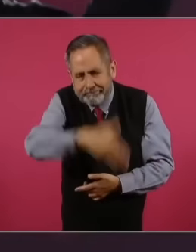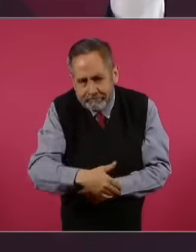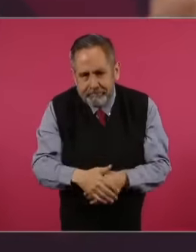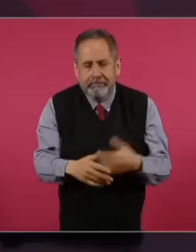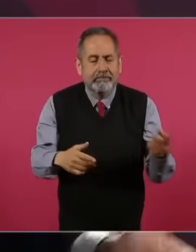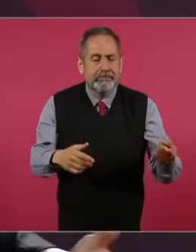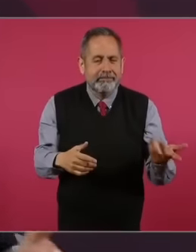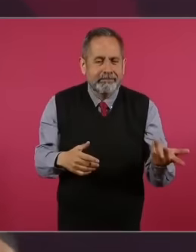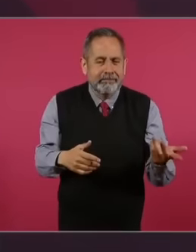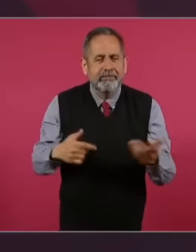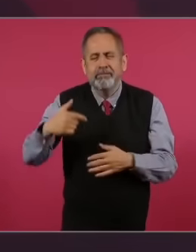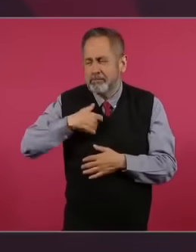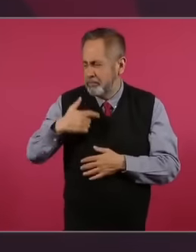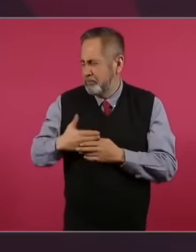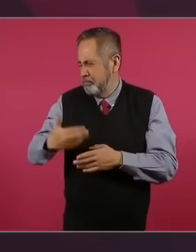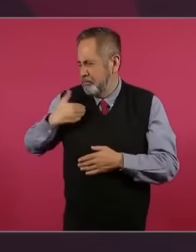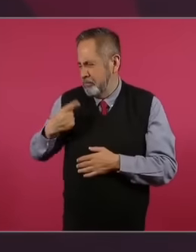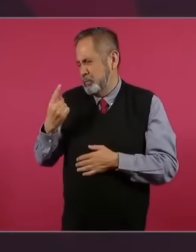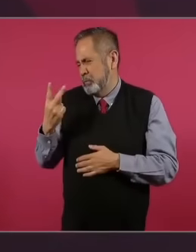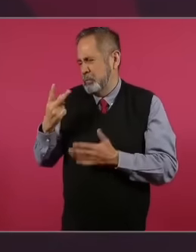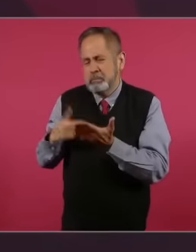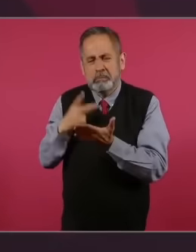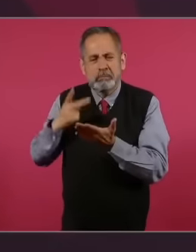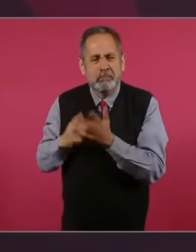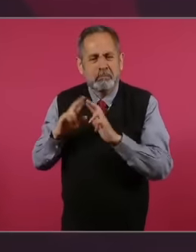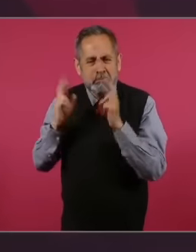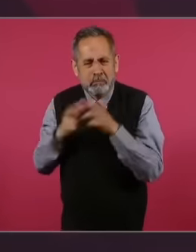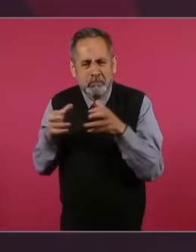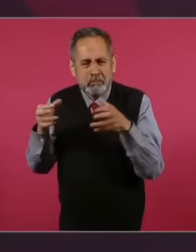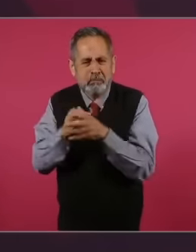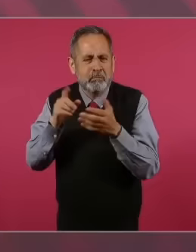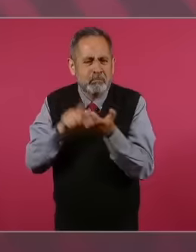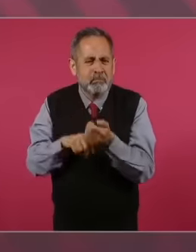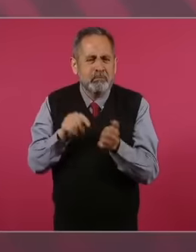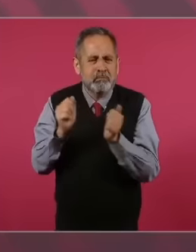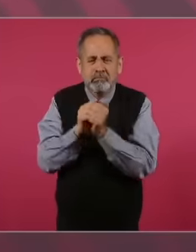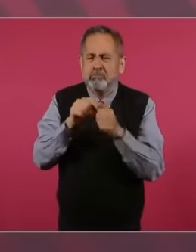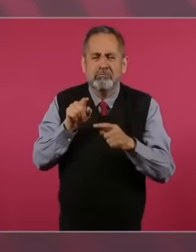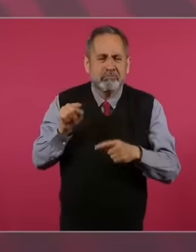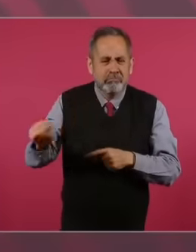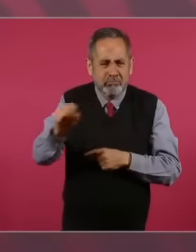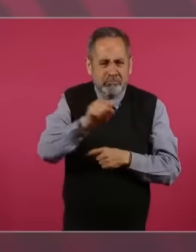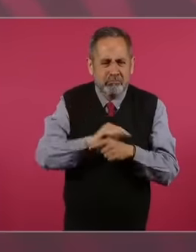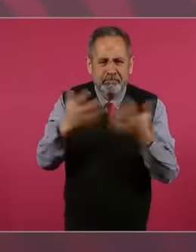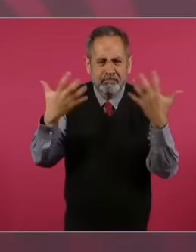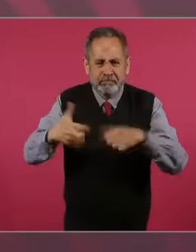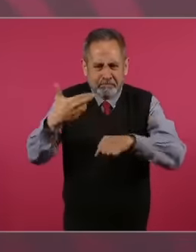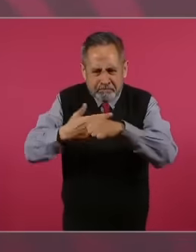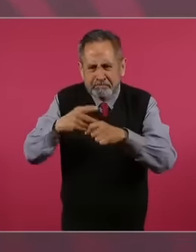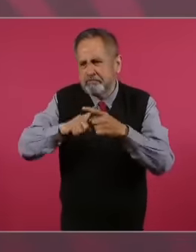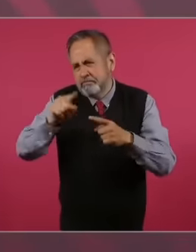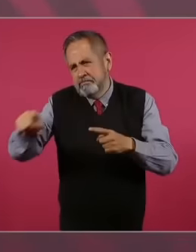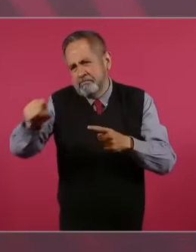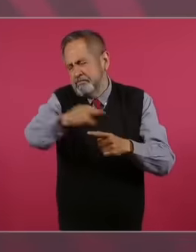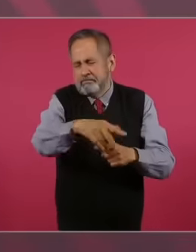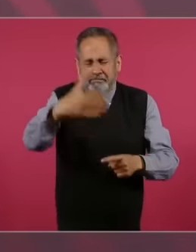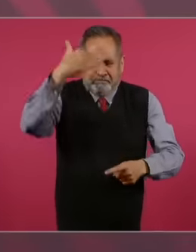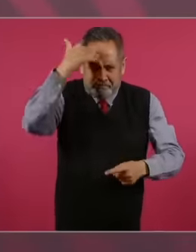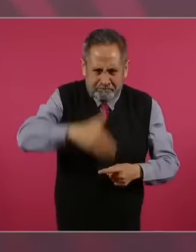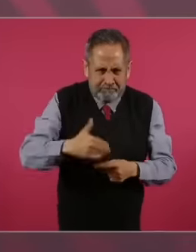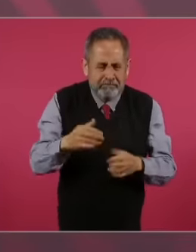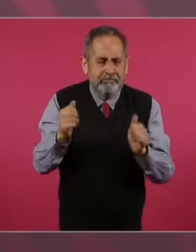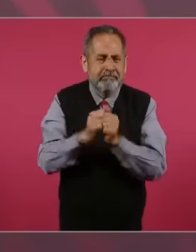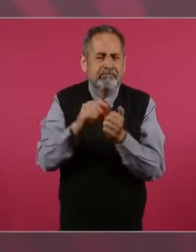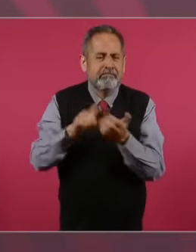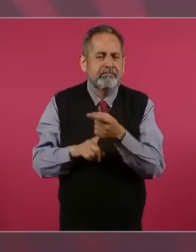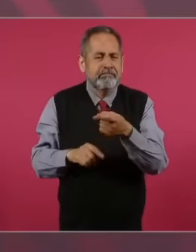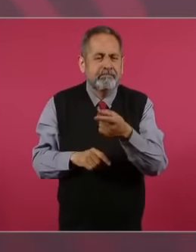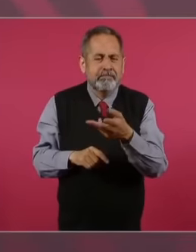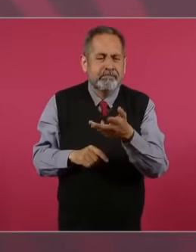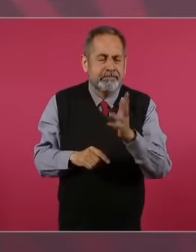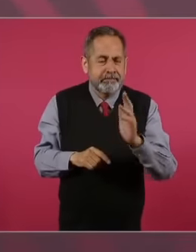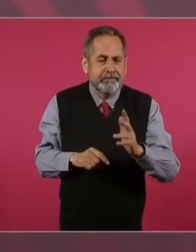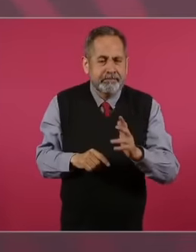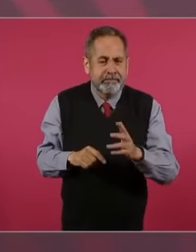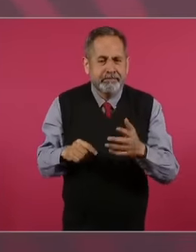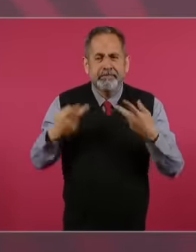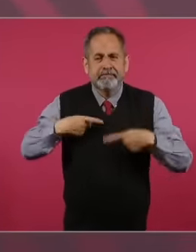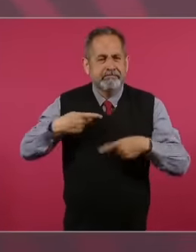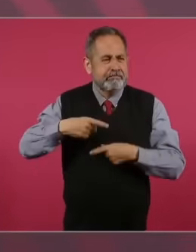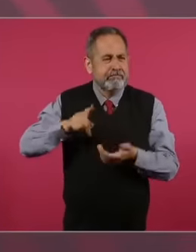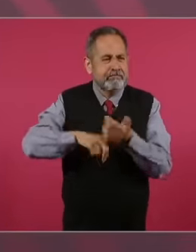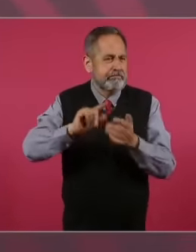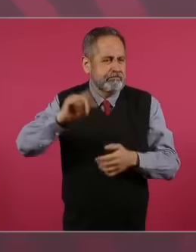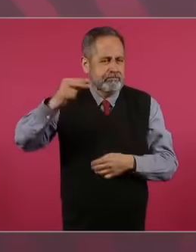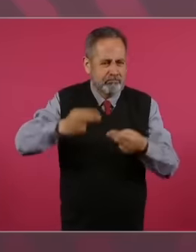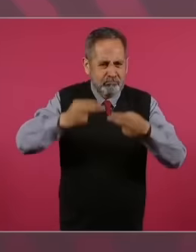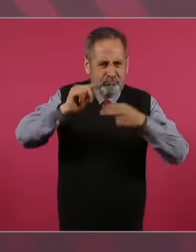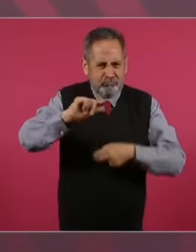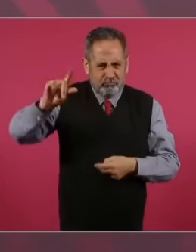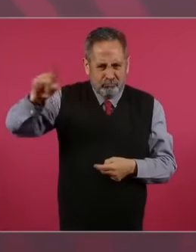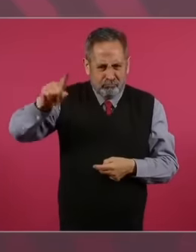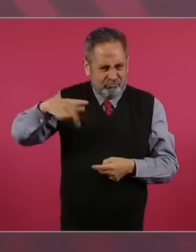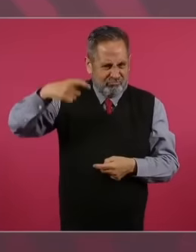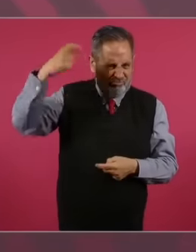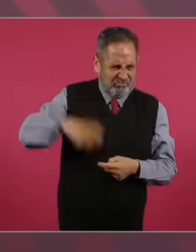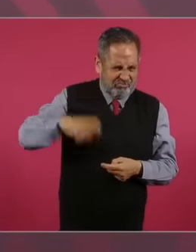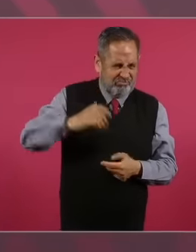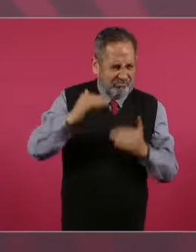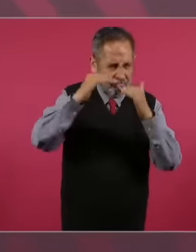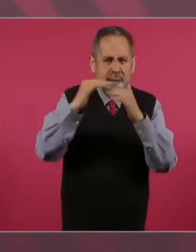meetings with business organizations and with these top-level businessmen